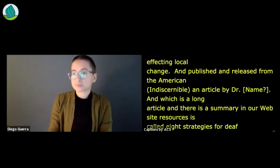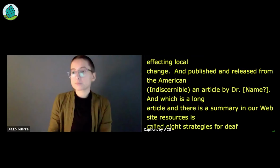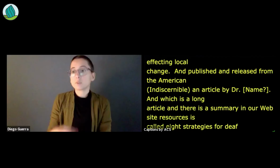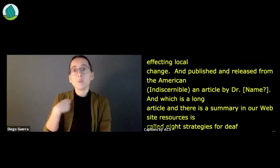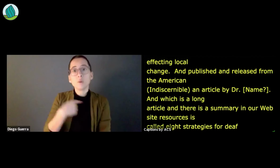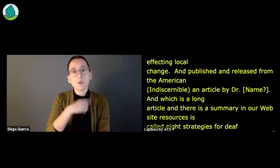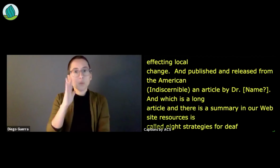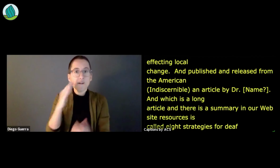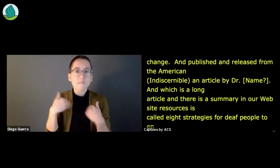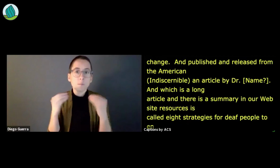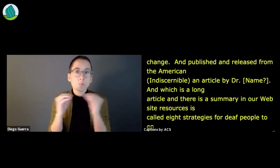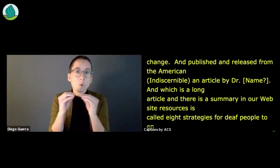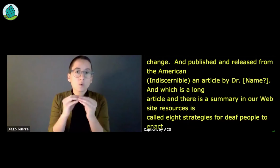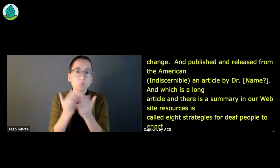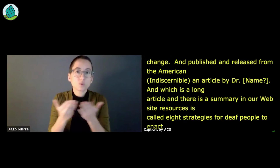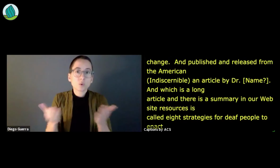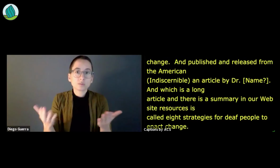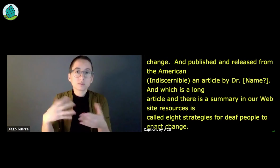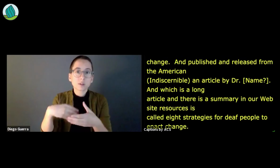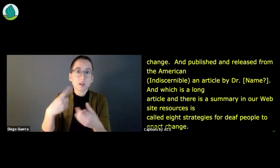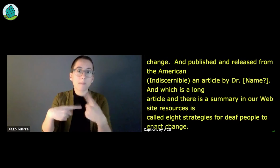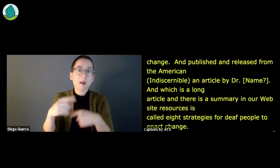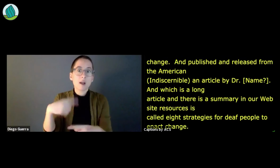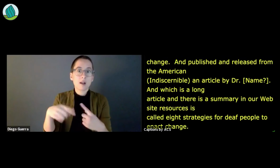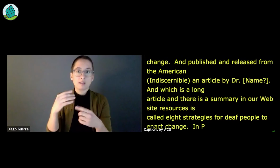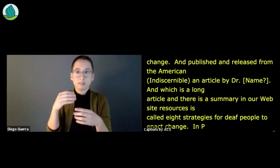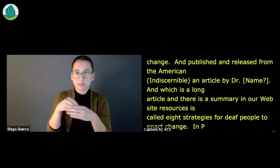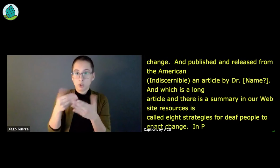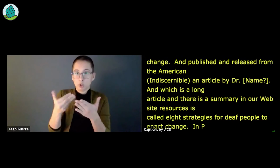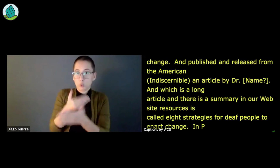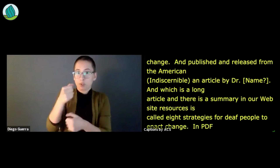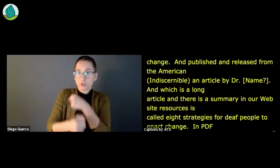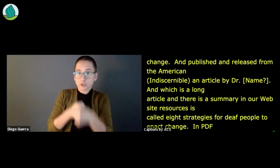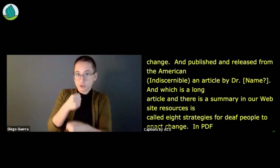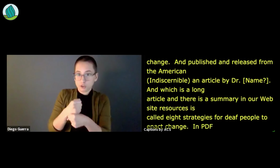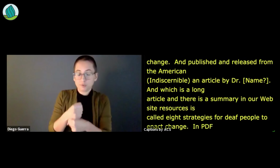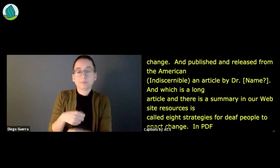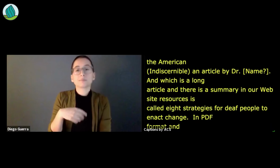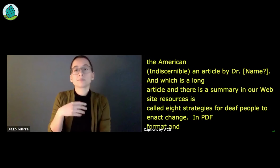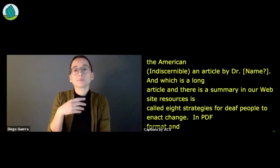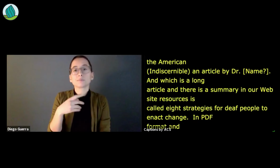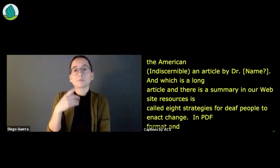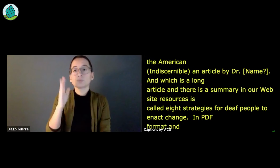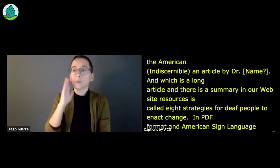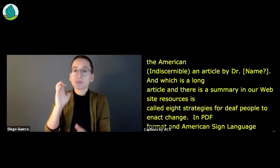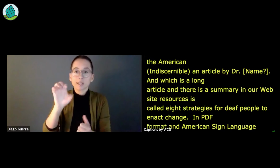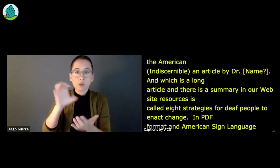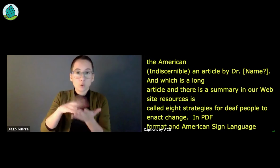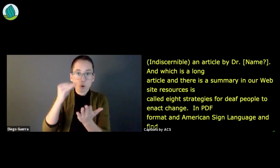We will have more resources coming out in the new year as well as e-learning courses.